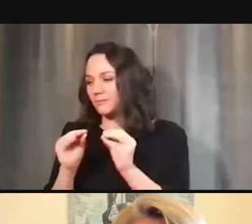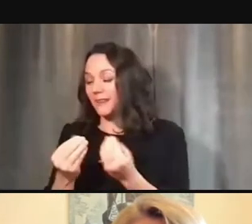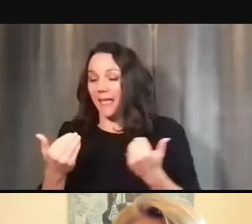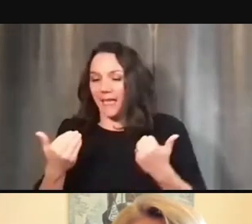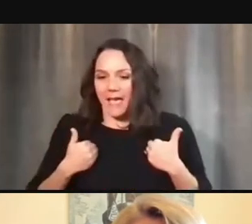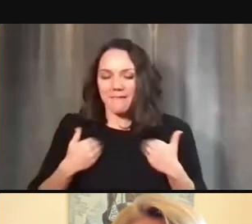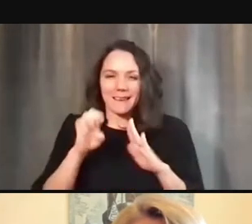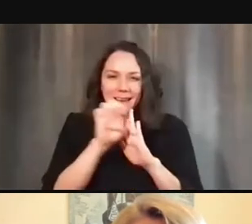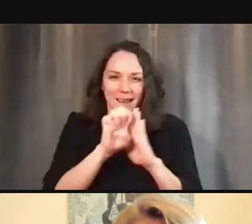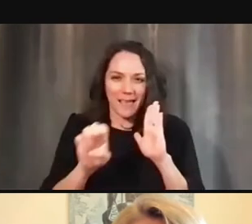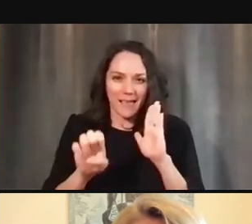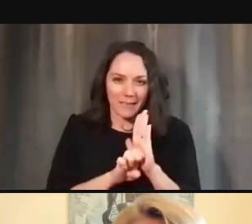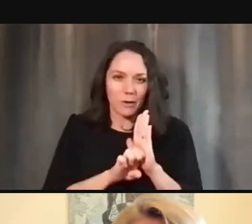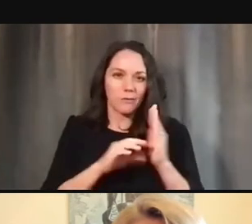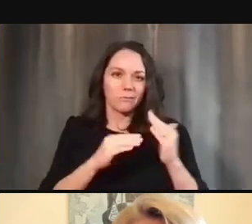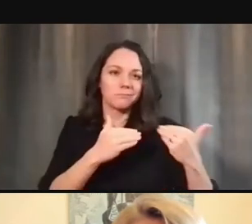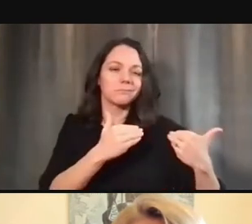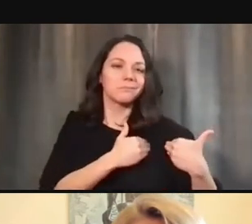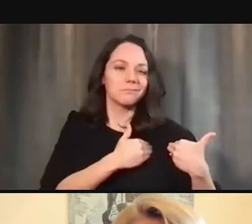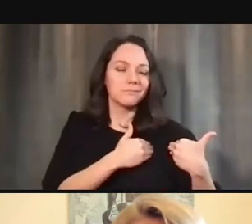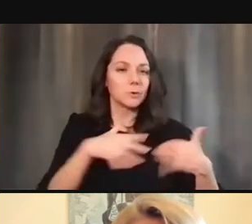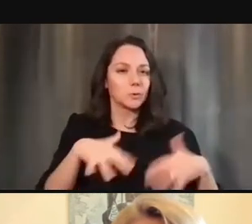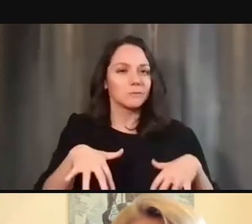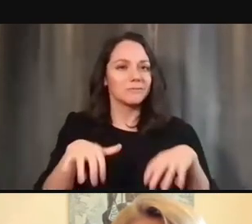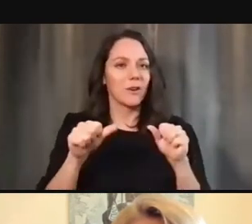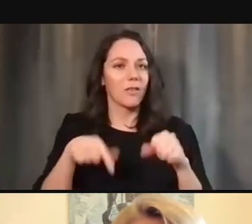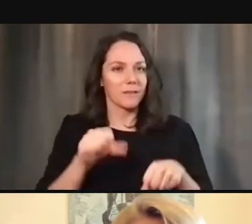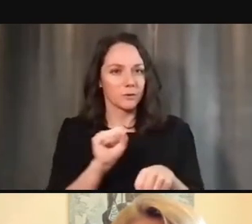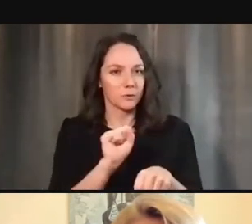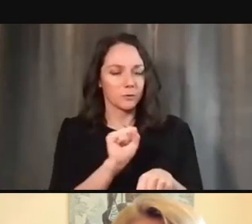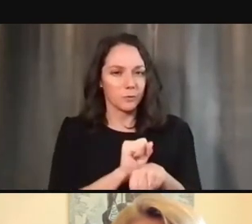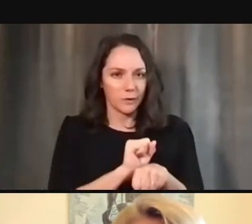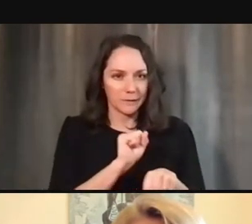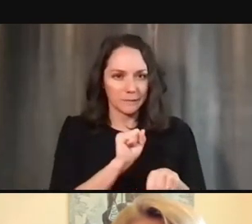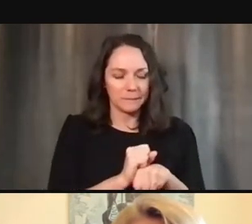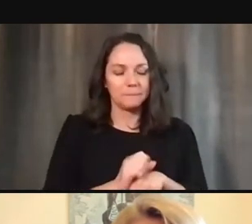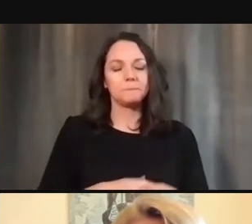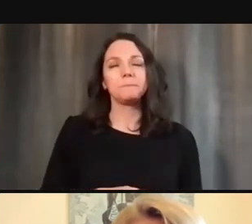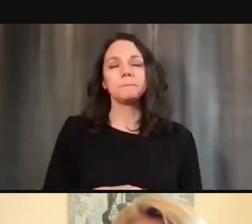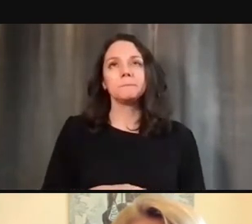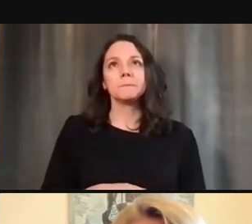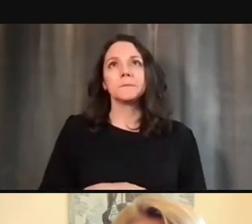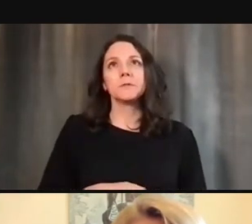And I'm wondering if, as our closing remarks, you could all think about sort of what you